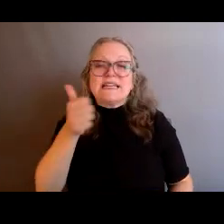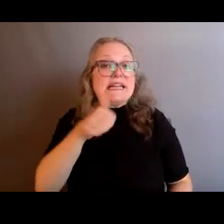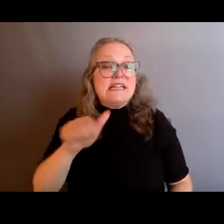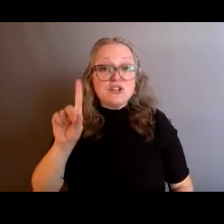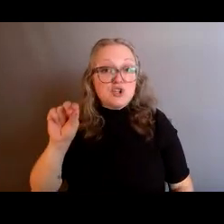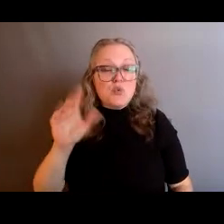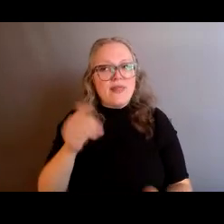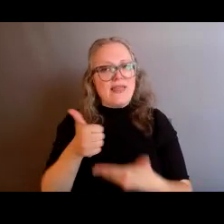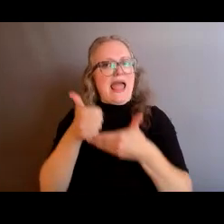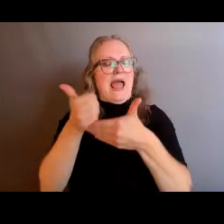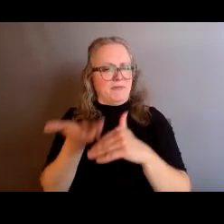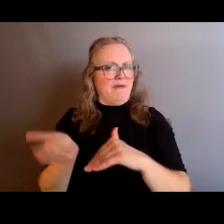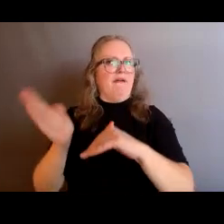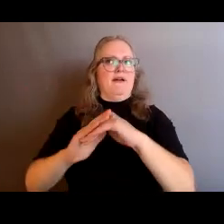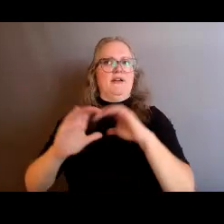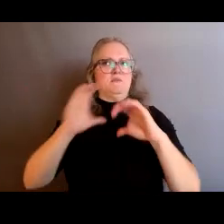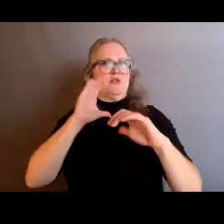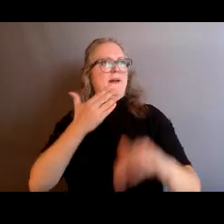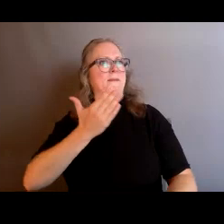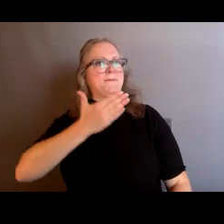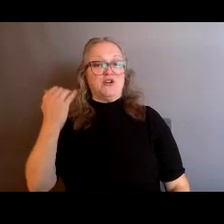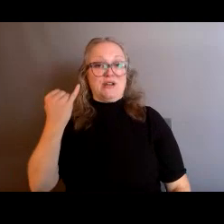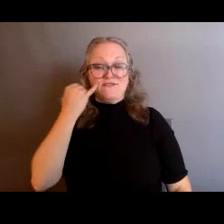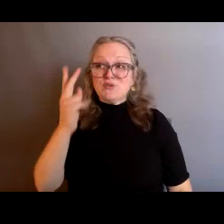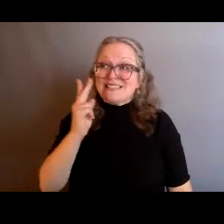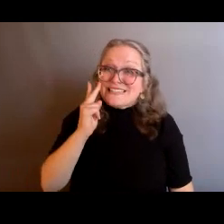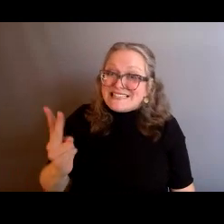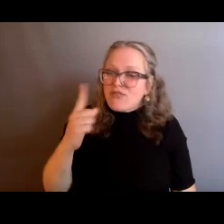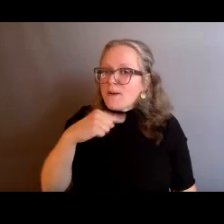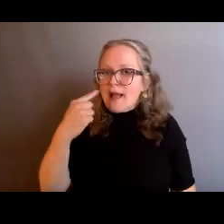Help you to communicate better. If you can see somebody's mouth, you get those. You